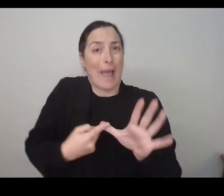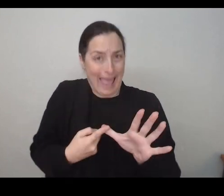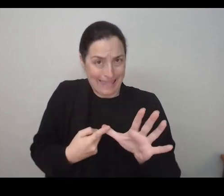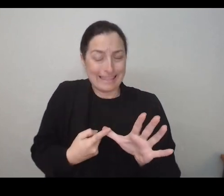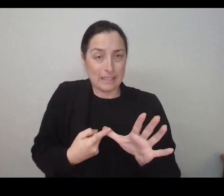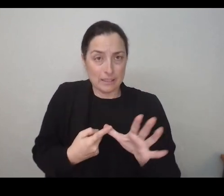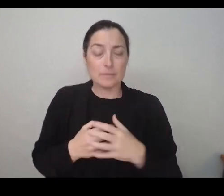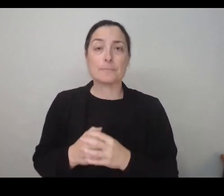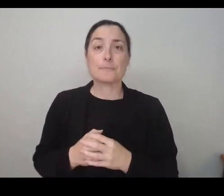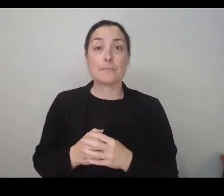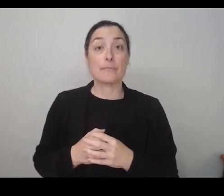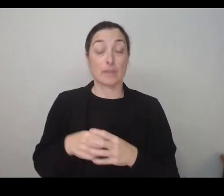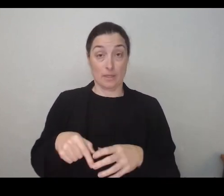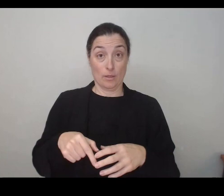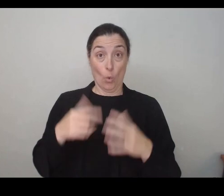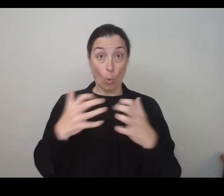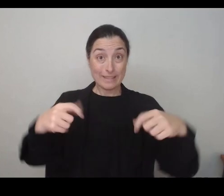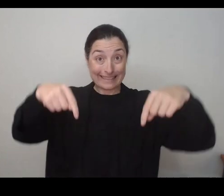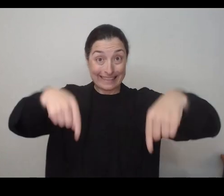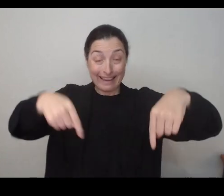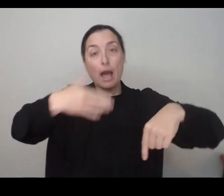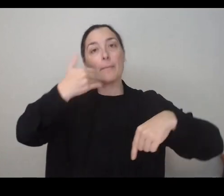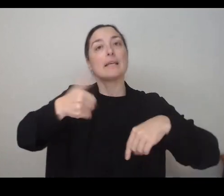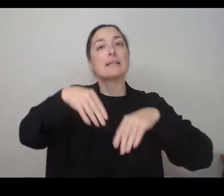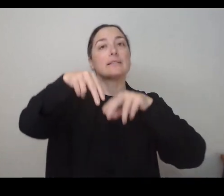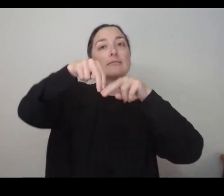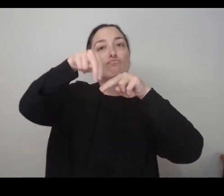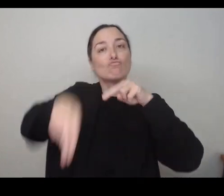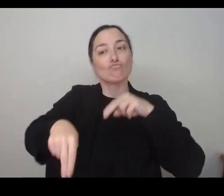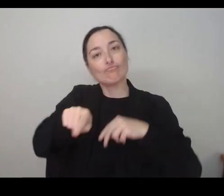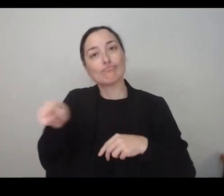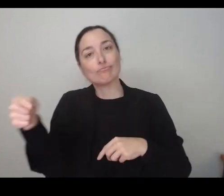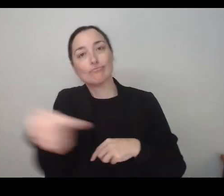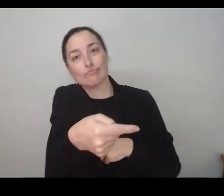Onsite audiences, please make your way down the escalators and to Gandel Hall for afternoon tea.